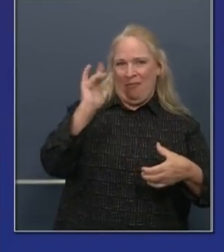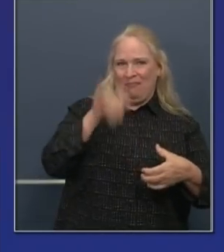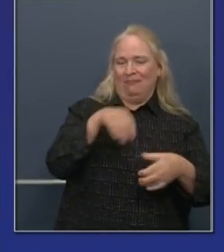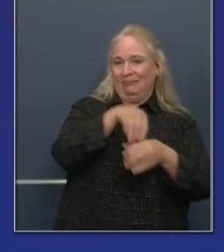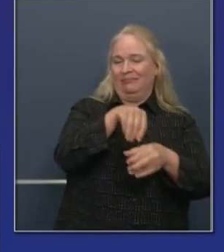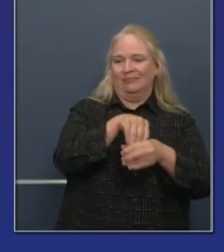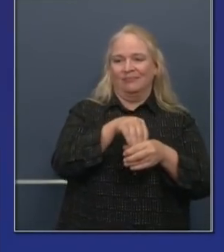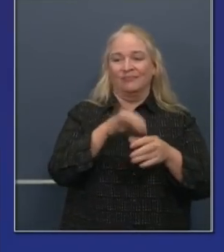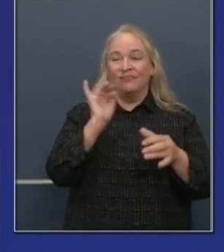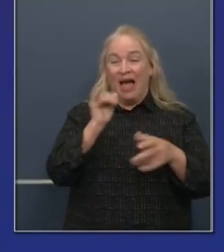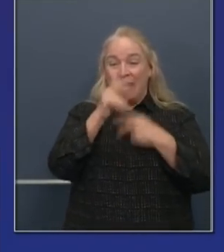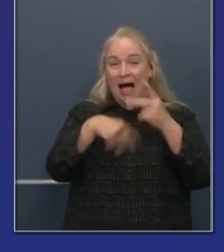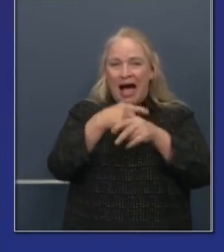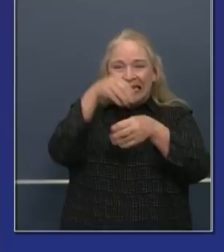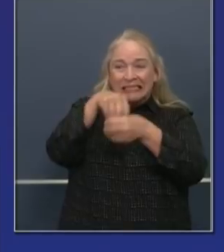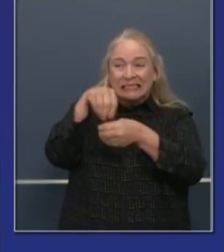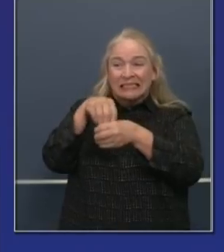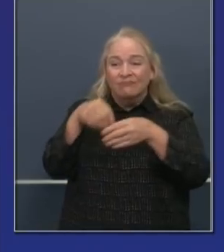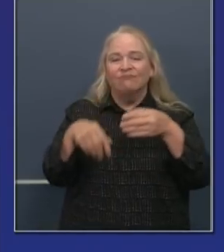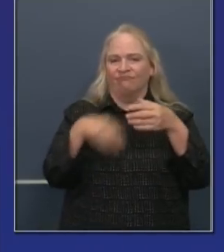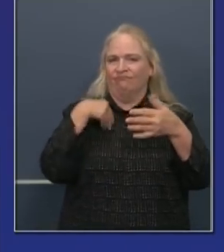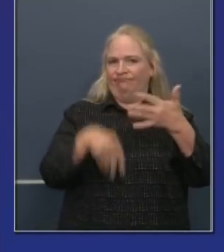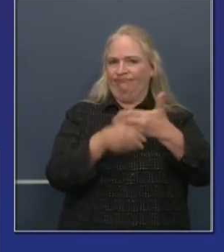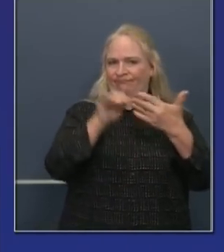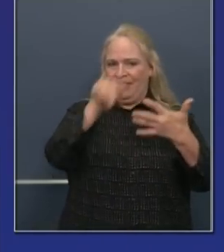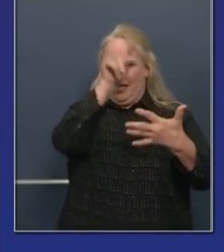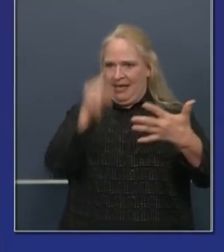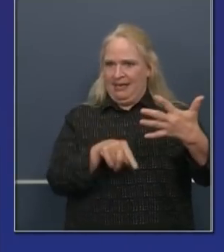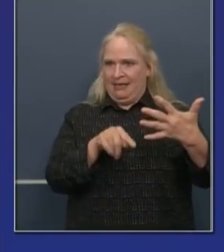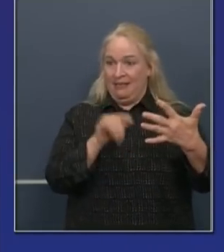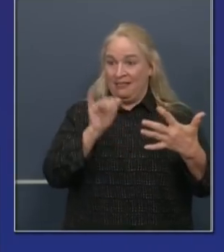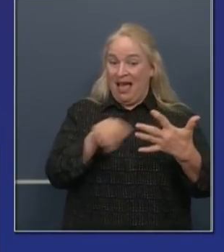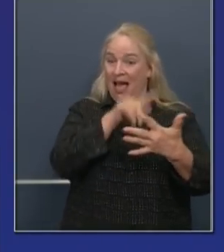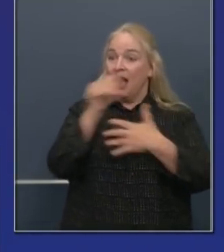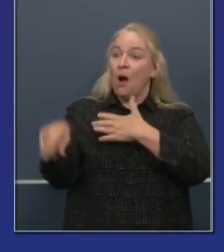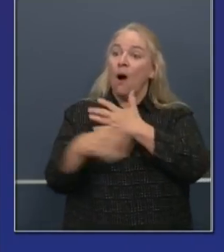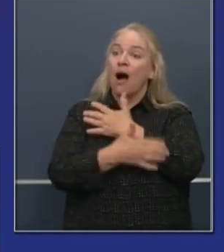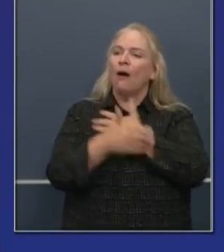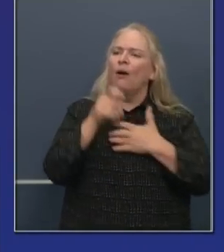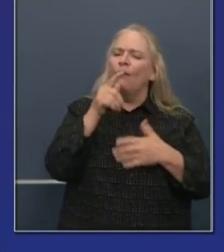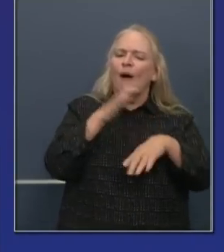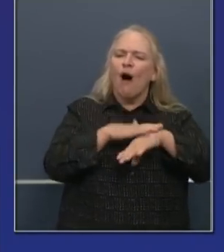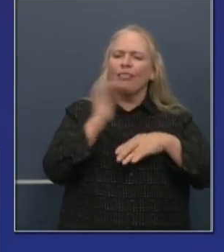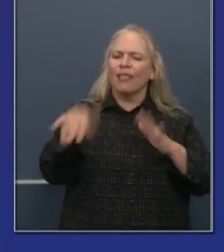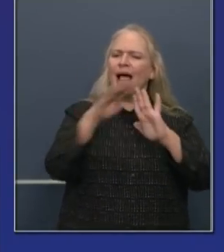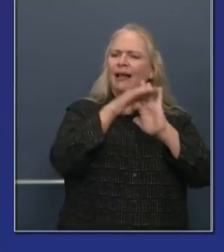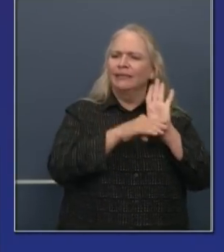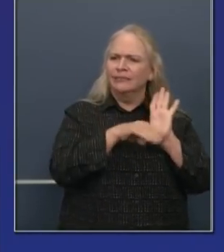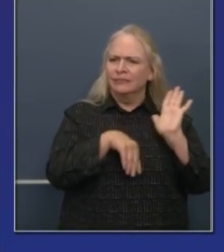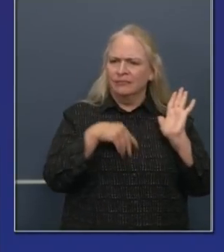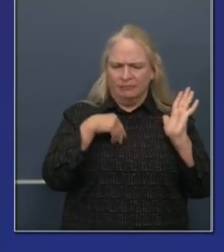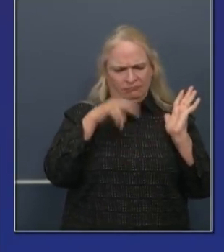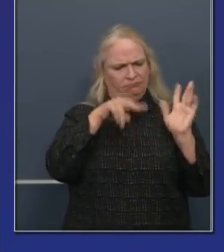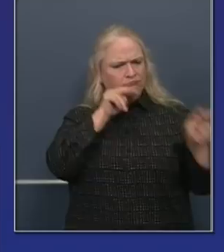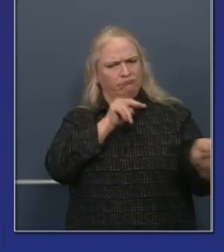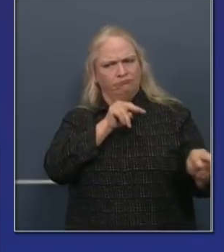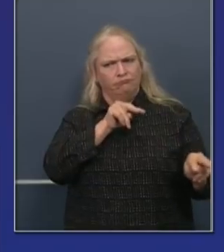WORSHIP, OFFICES FOR NONCRITICAL SECTORS PERSONAL CARE, BARBERSHOPS AND INDOOR MALLS. THESE ARE SECTORS AND MAKES